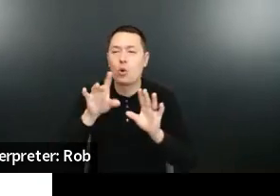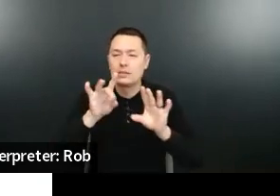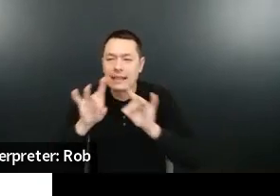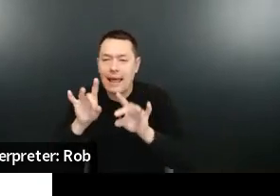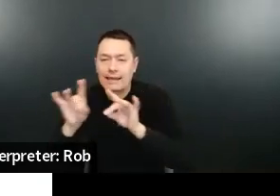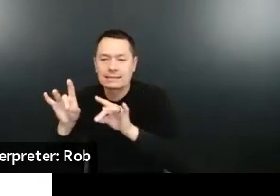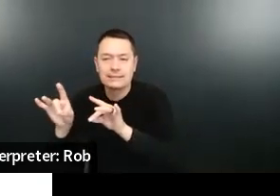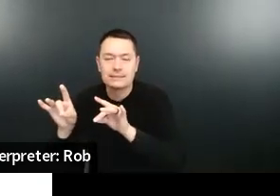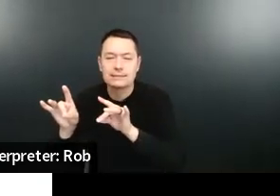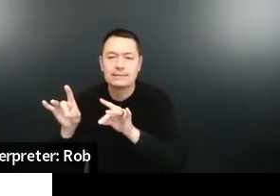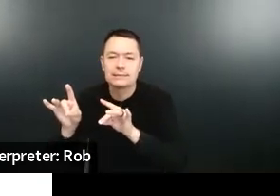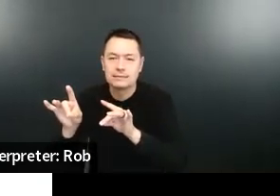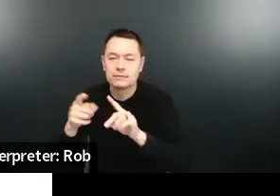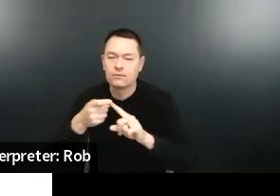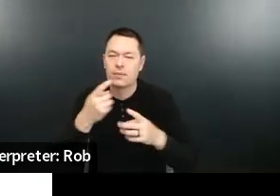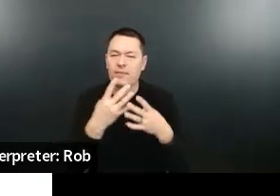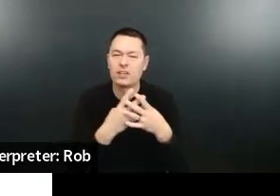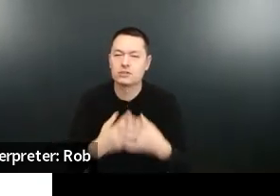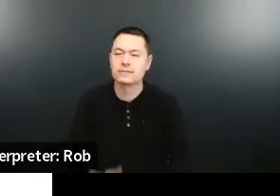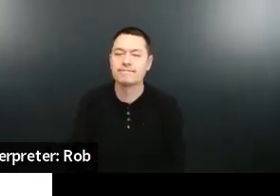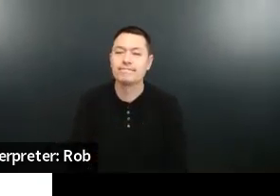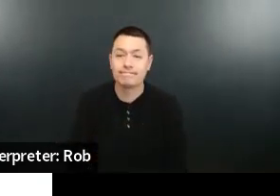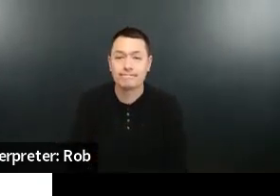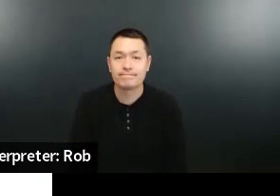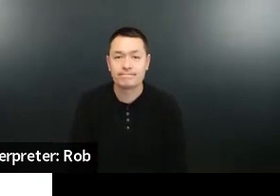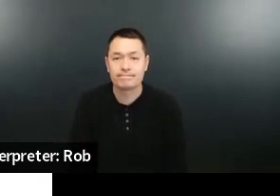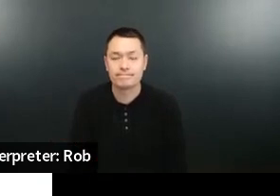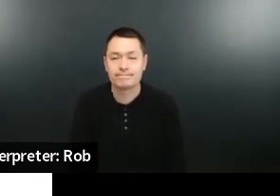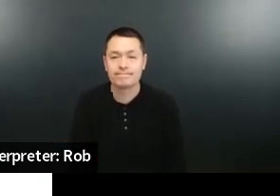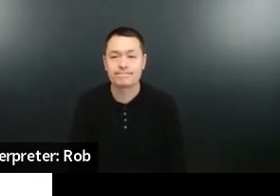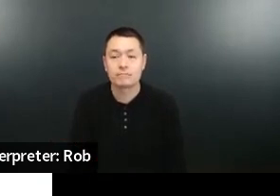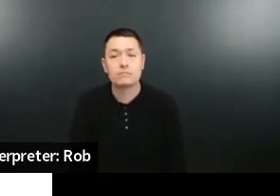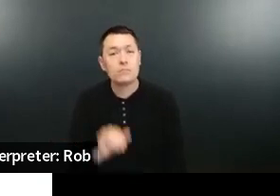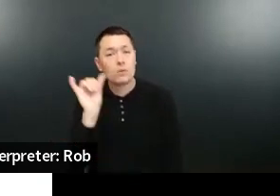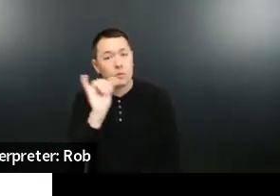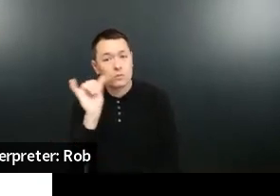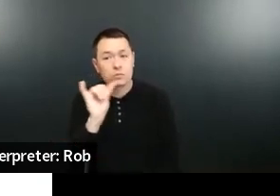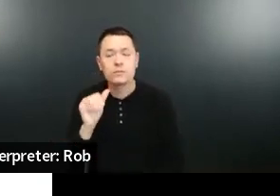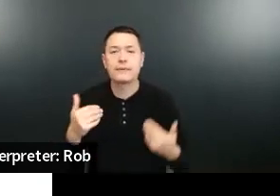from those filters. And also we have like reward